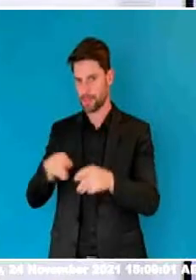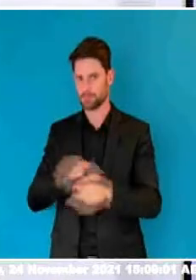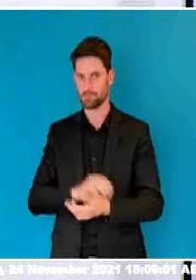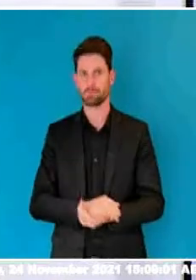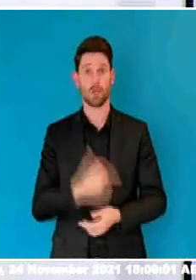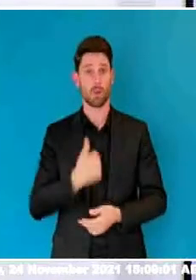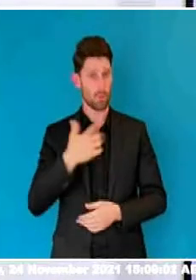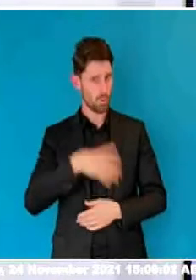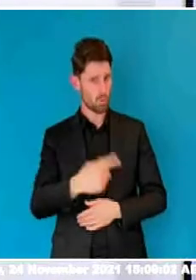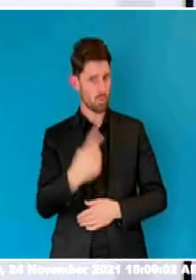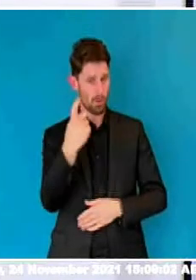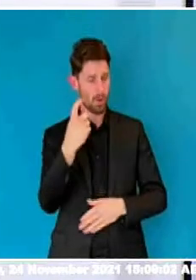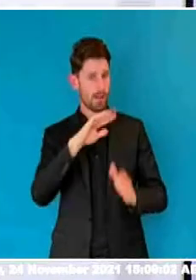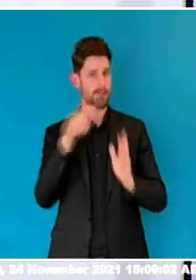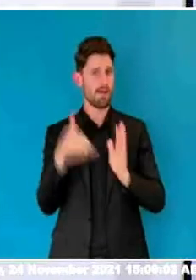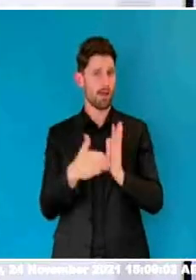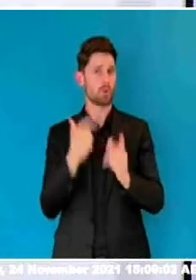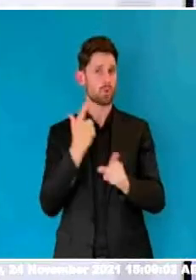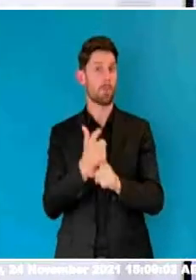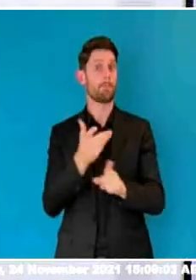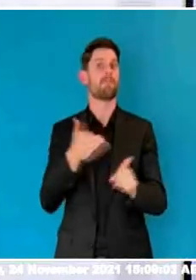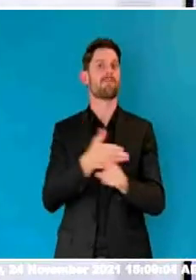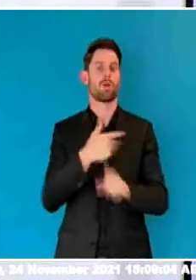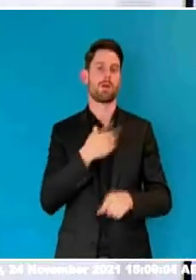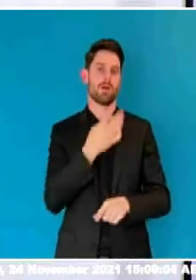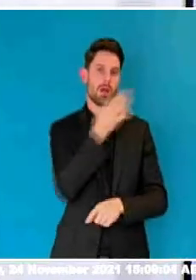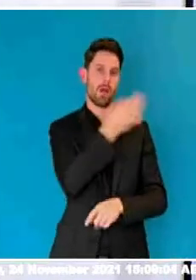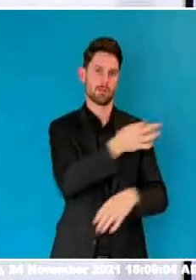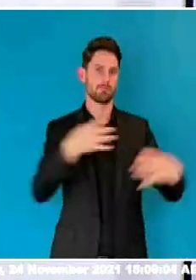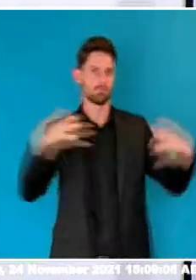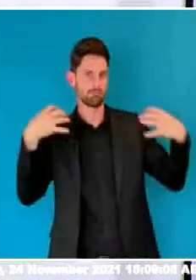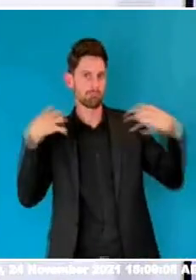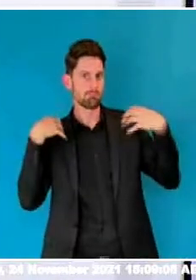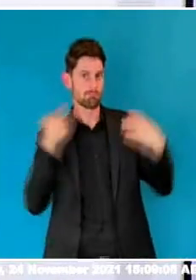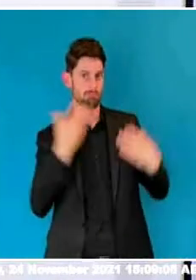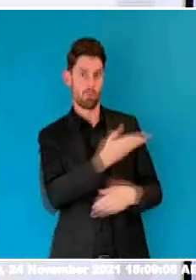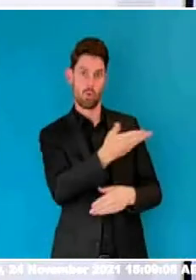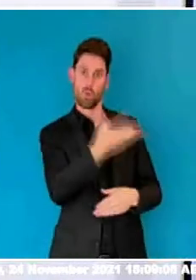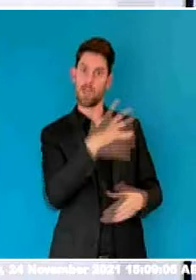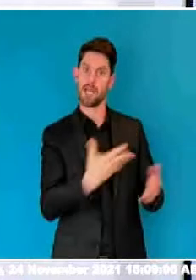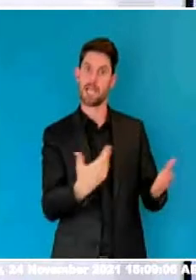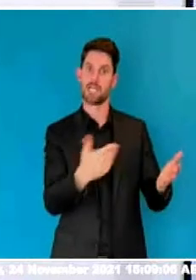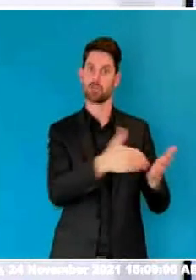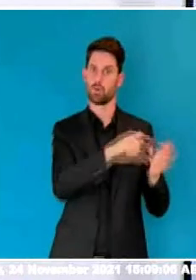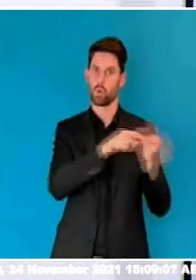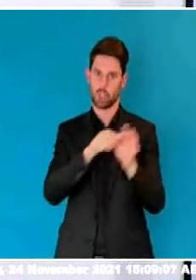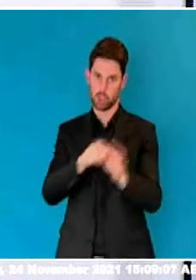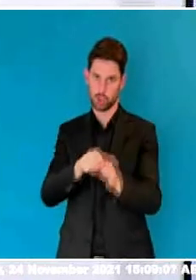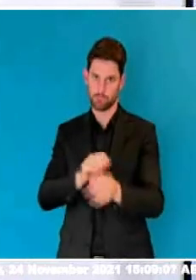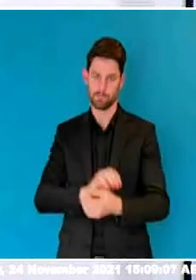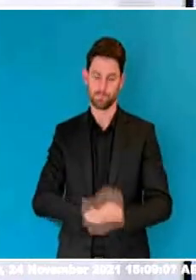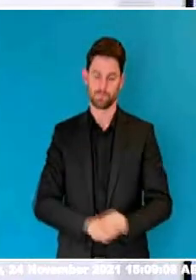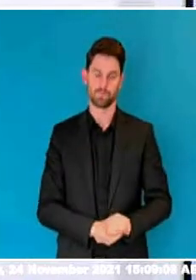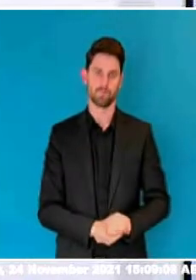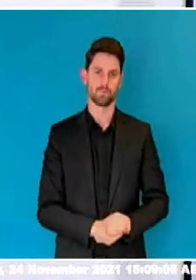any questions is coming to the other end, which is the workers compensation end, and